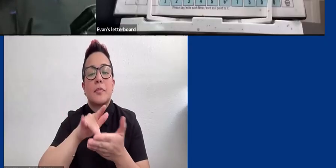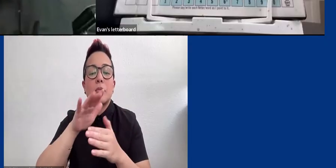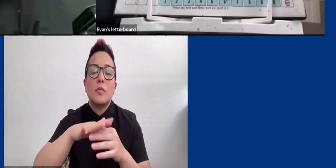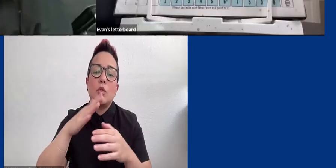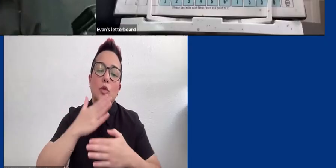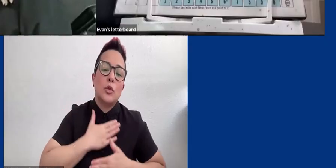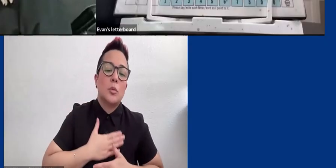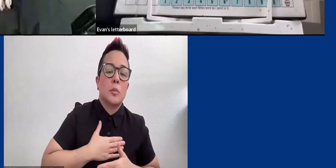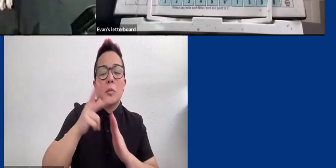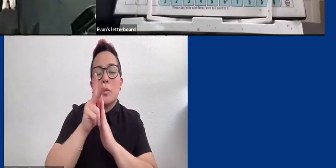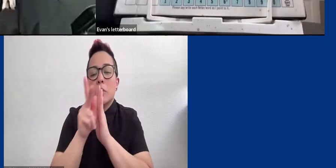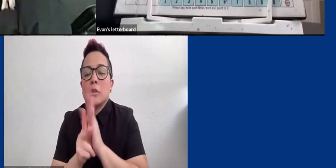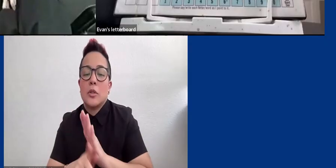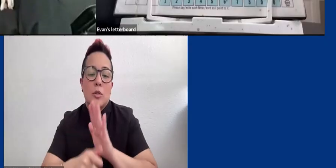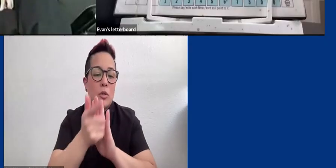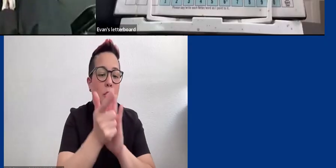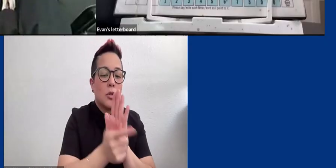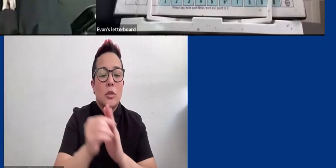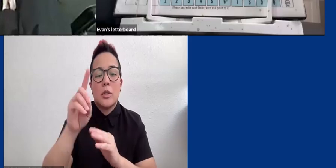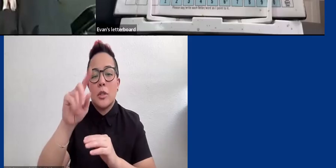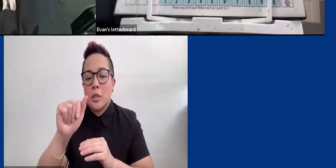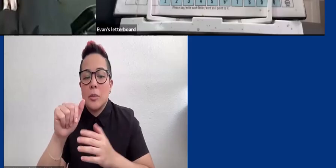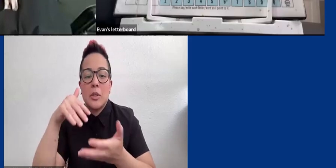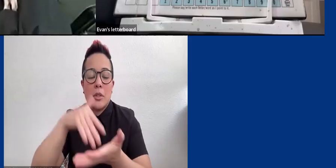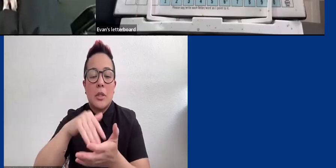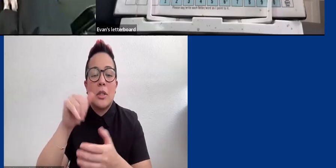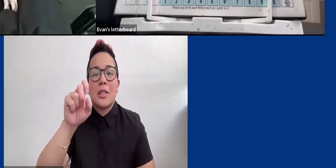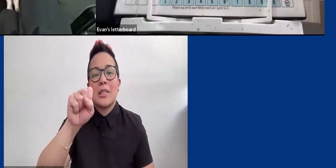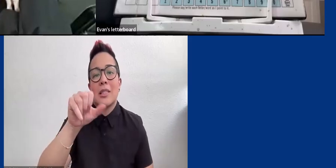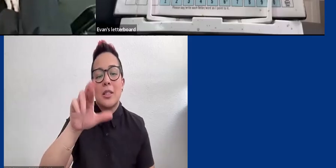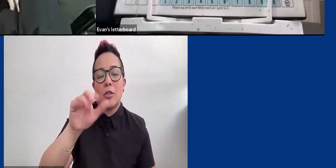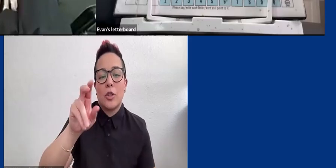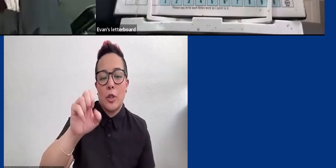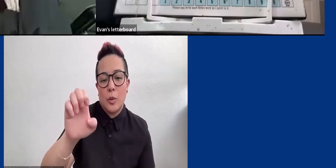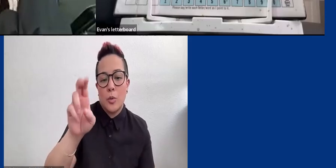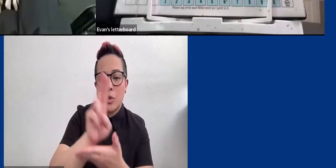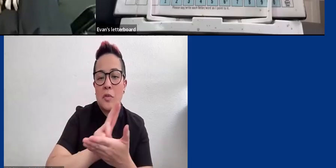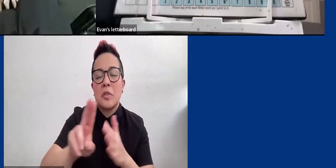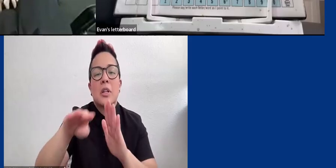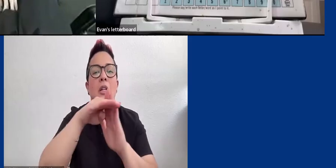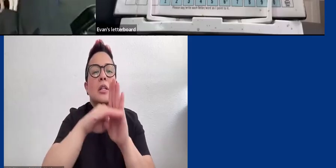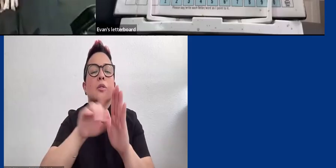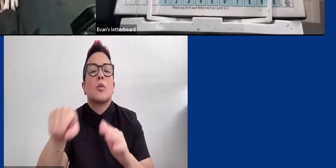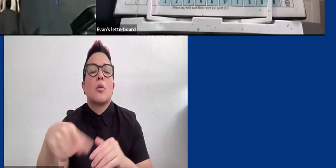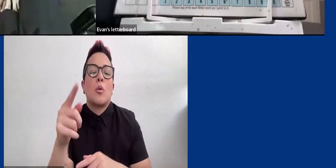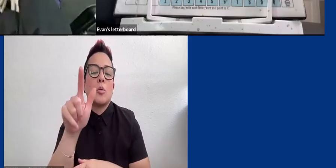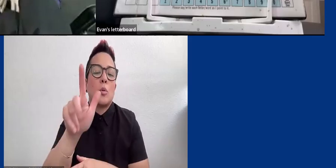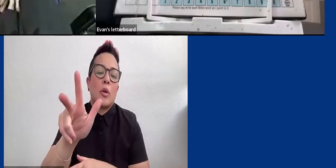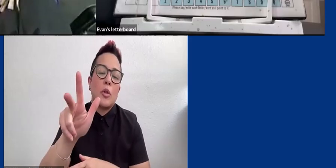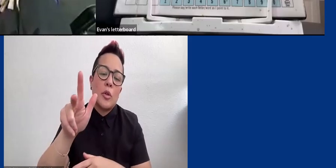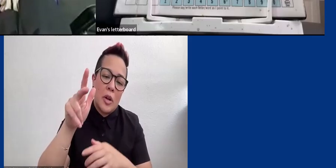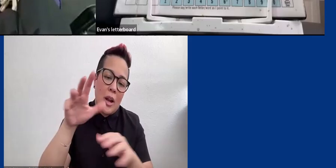Disability Studies at Syracuse University lists only 23 active programs in disability studies.